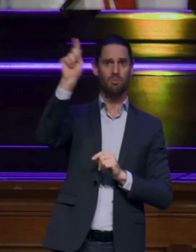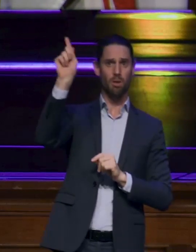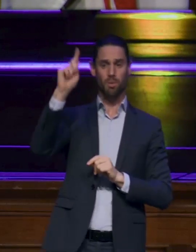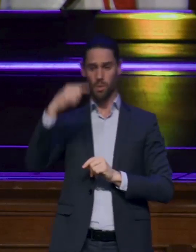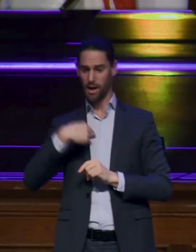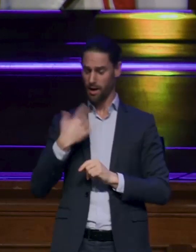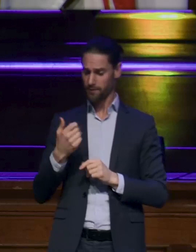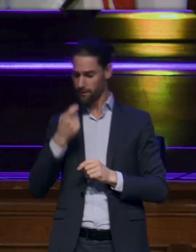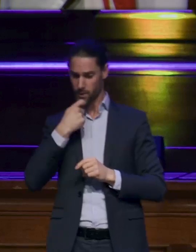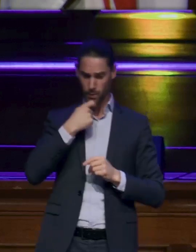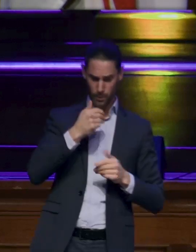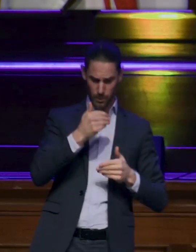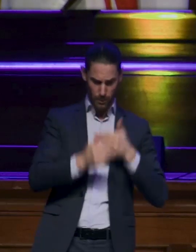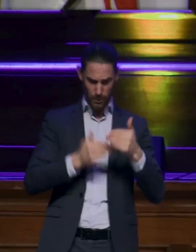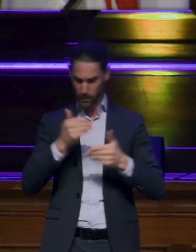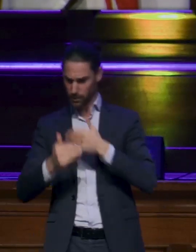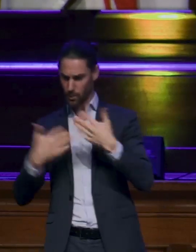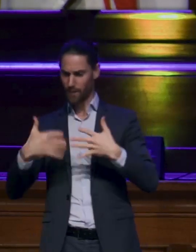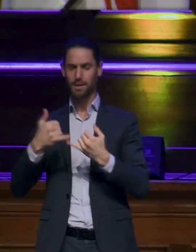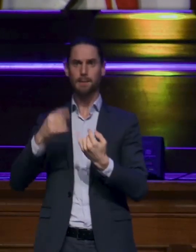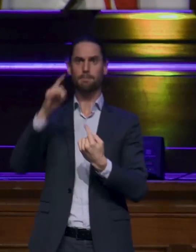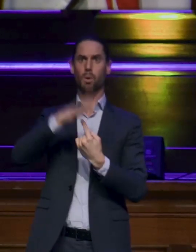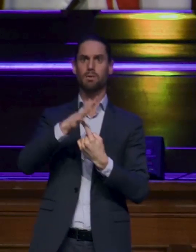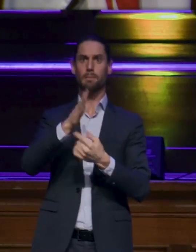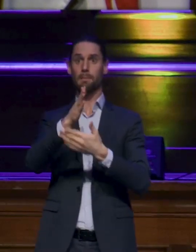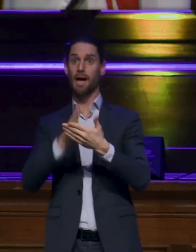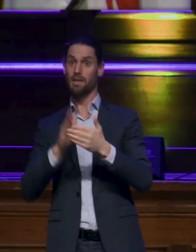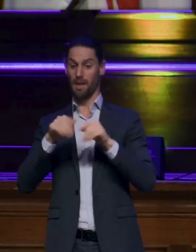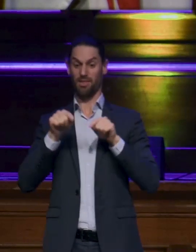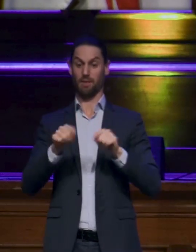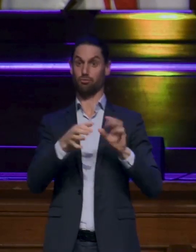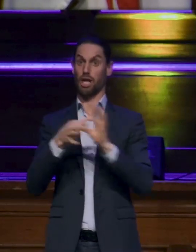and some incredibly important parts of our relationship for instance we have